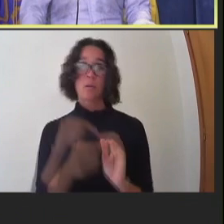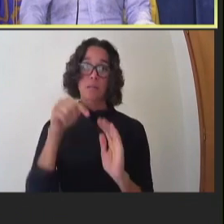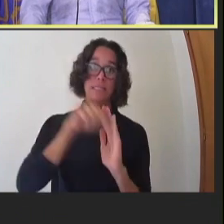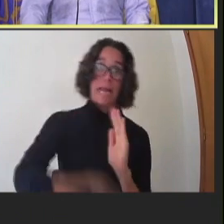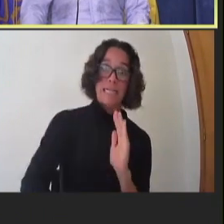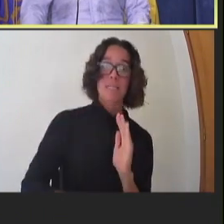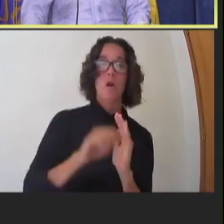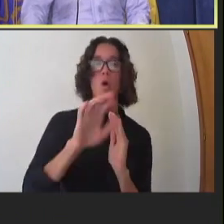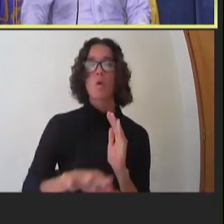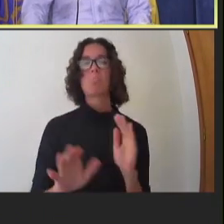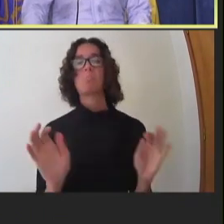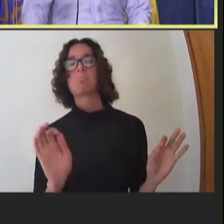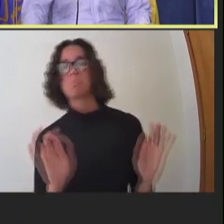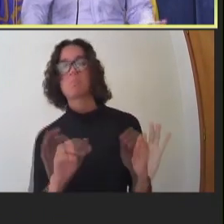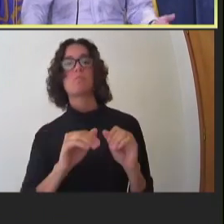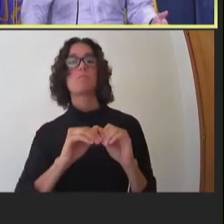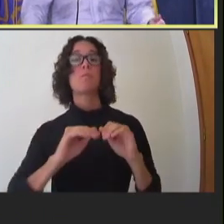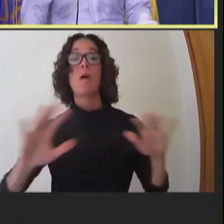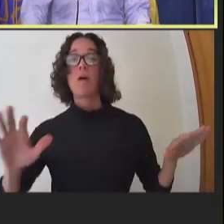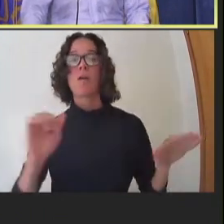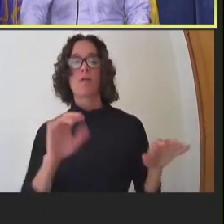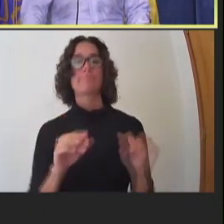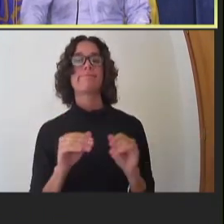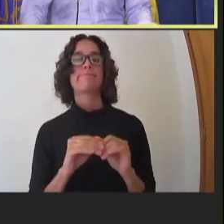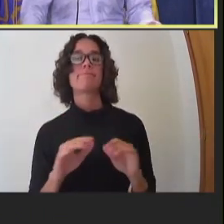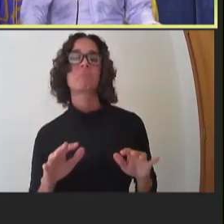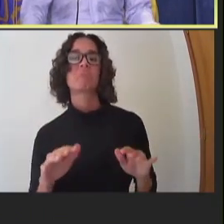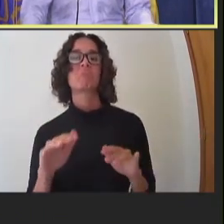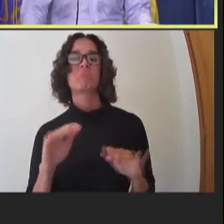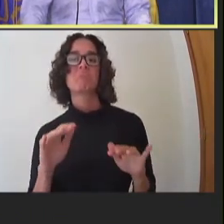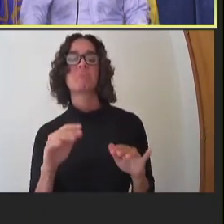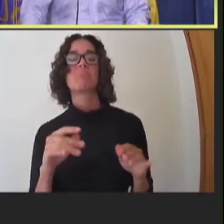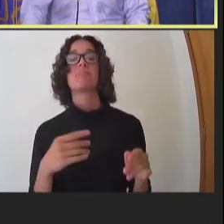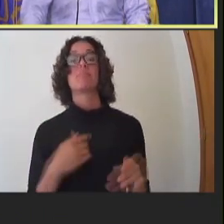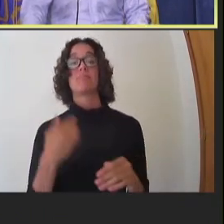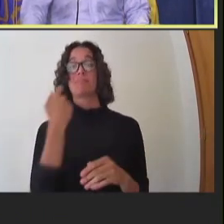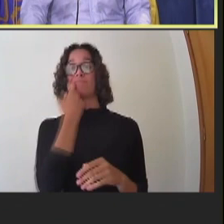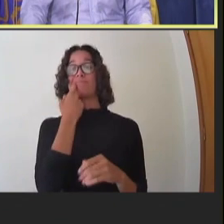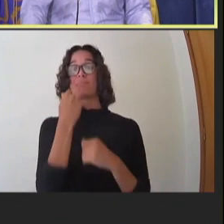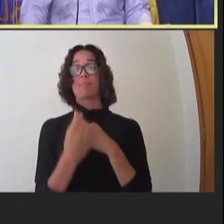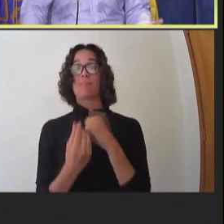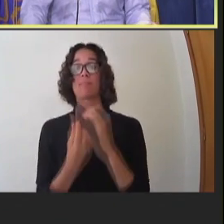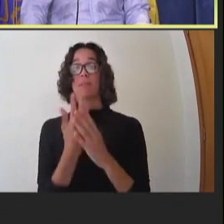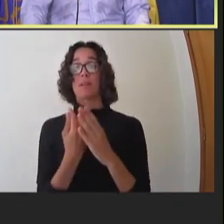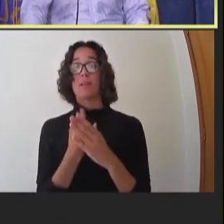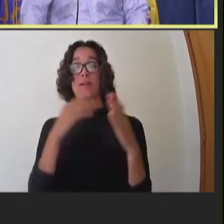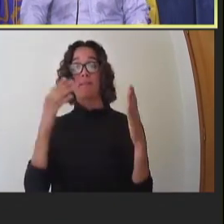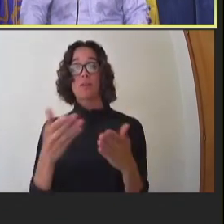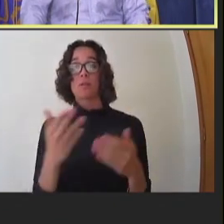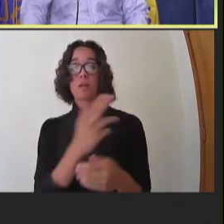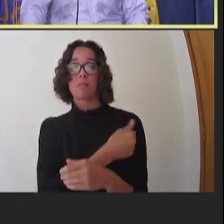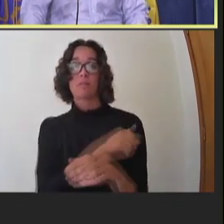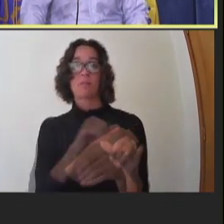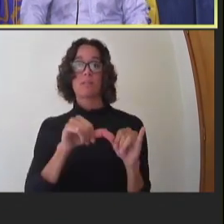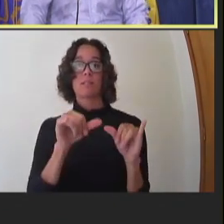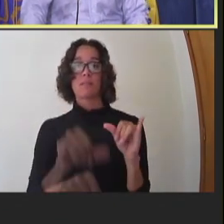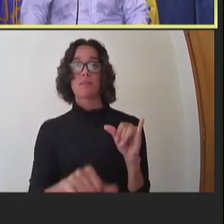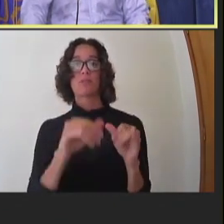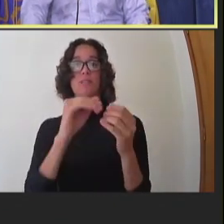This past spring, they were initially launched with focusing on hospital admissions data. We've pivoted that to focus on reports through the emergency department that